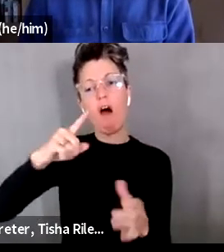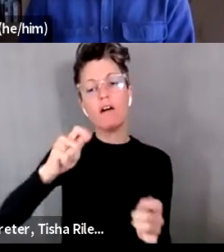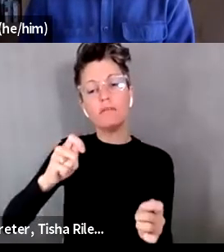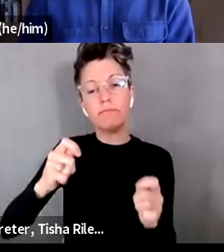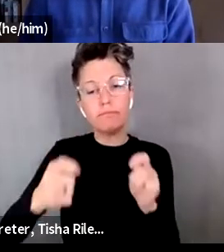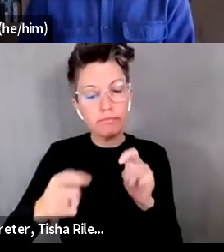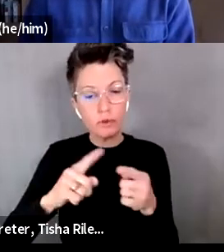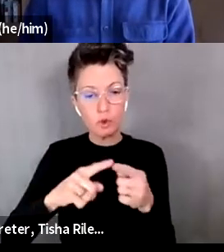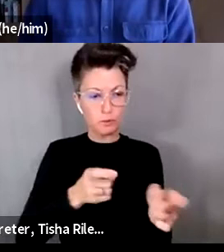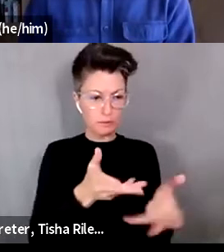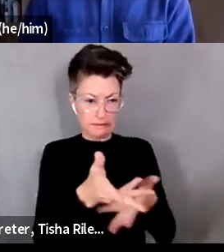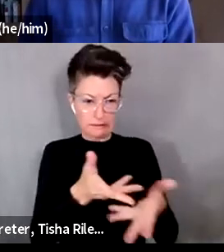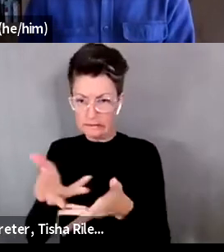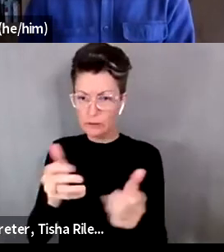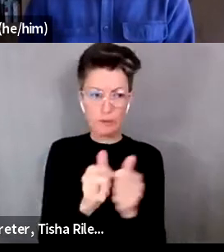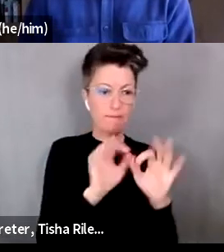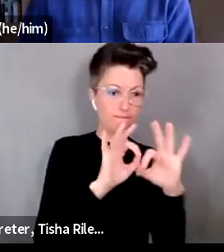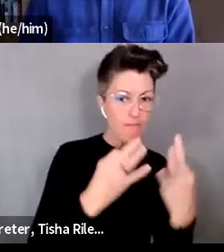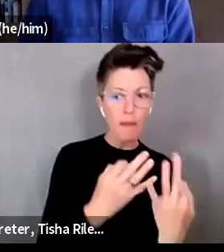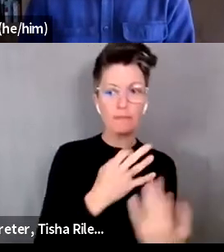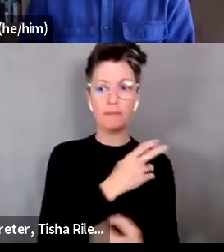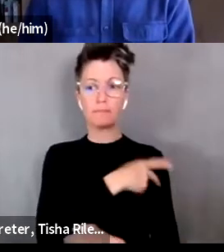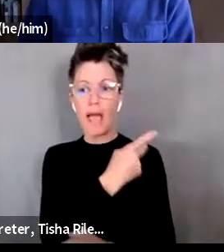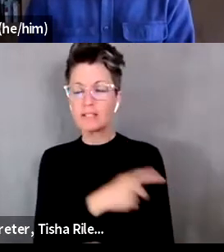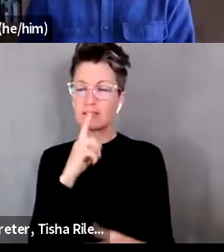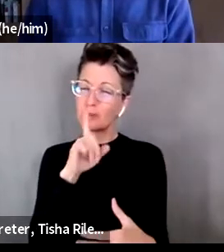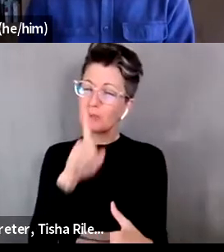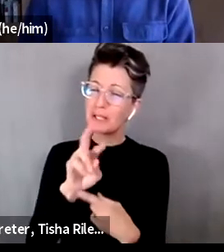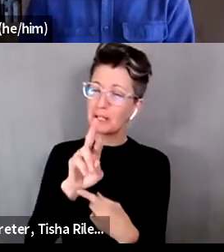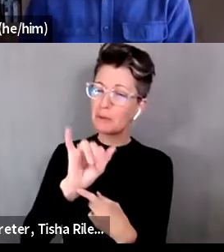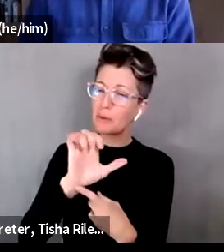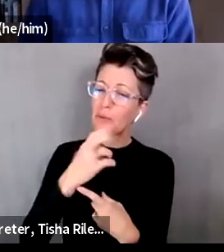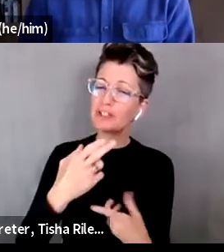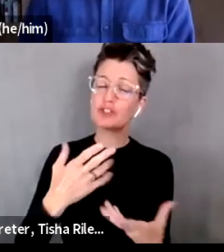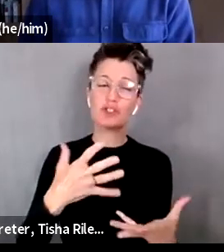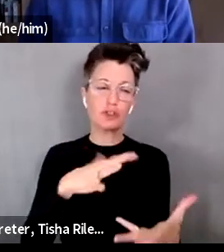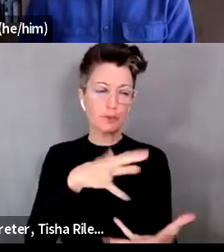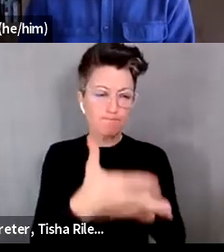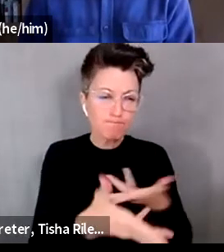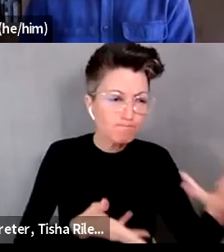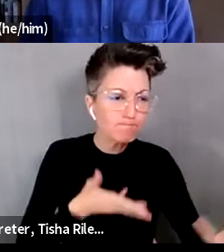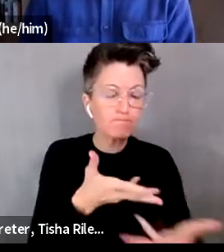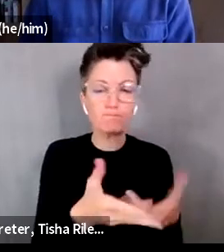there's a lot of richness in those scenes, both for patients and their communities,